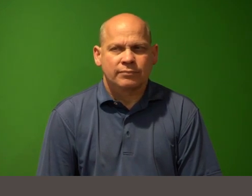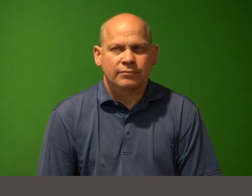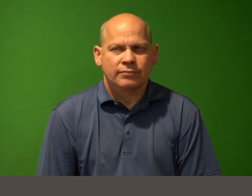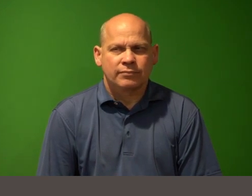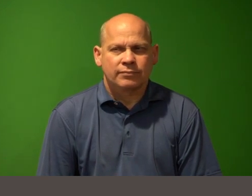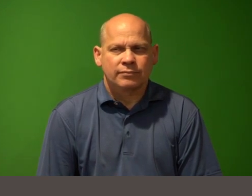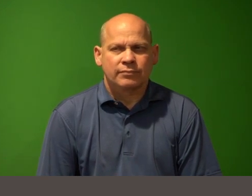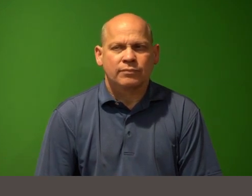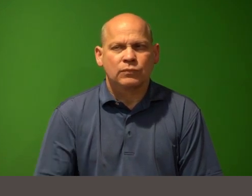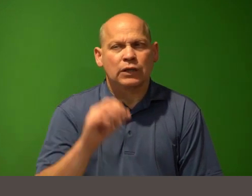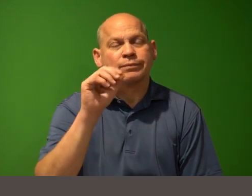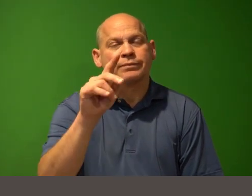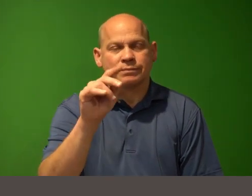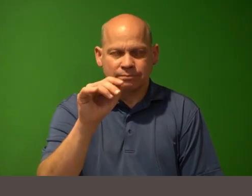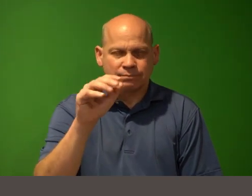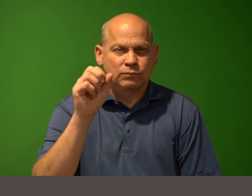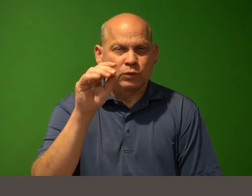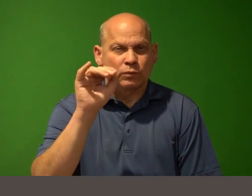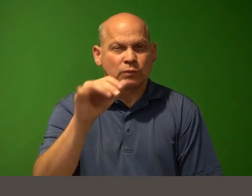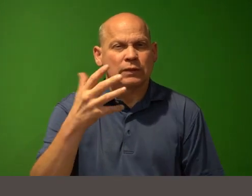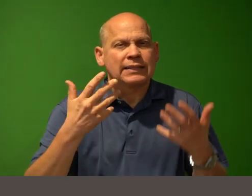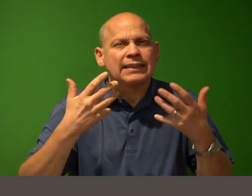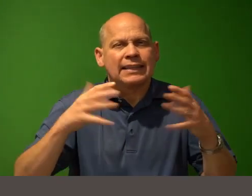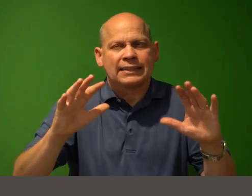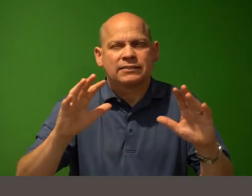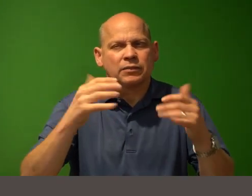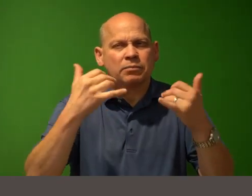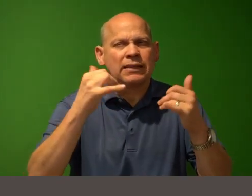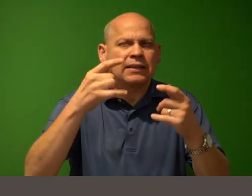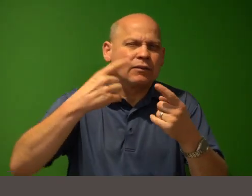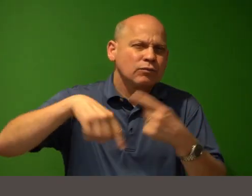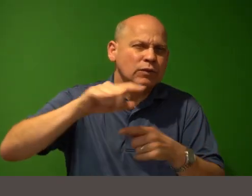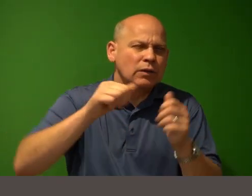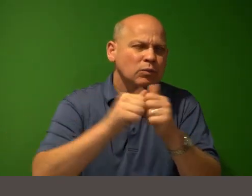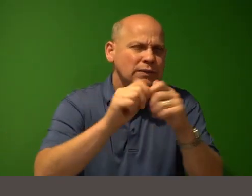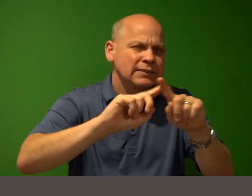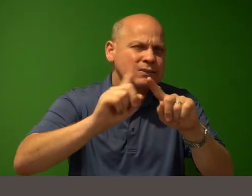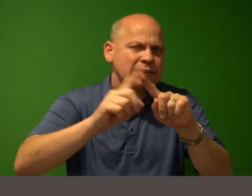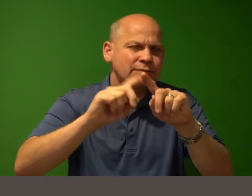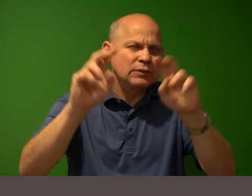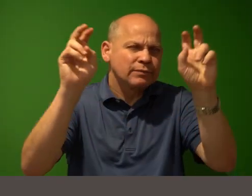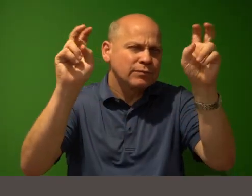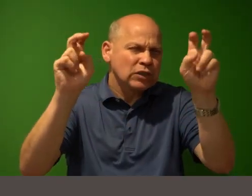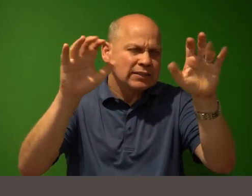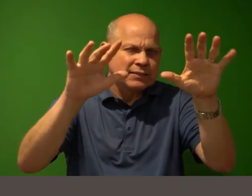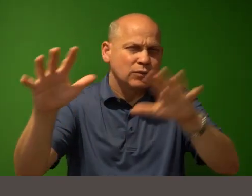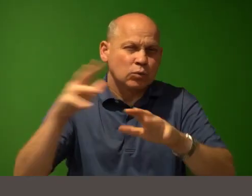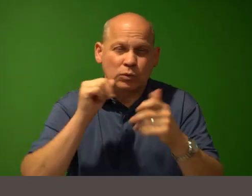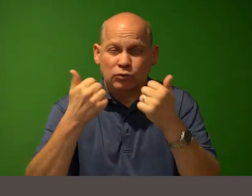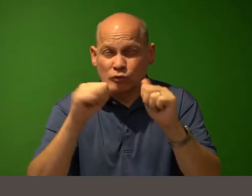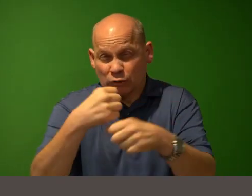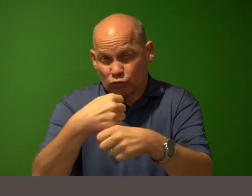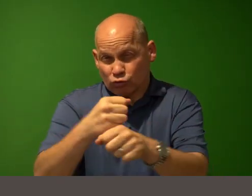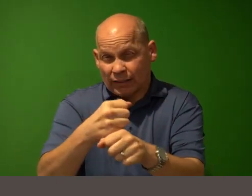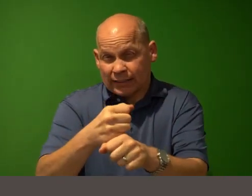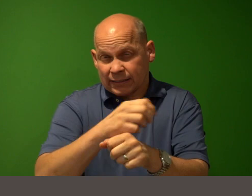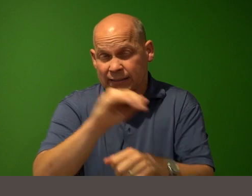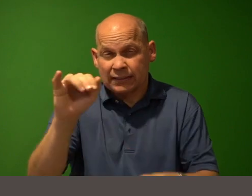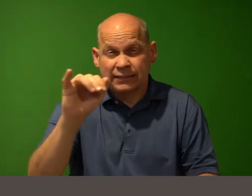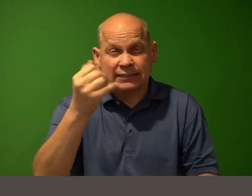Okay, let's play around with different phrases. We're going to create a jazzy rendition of